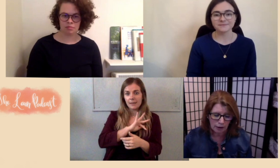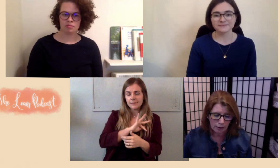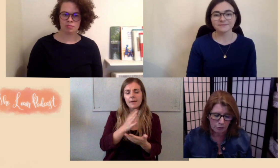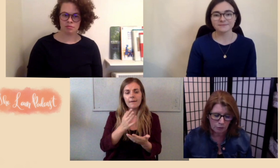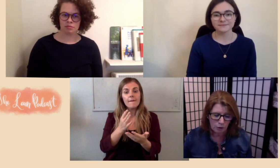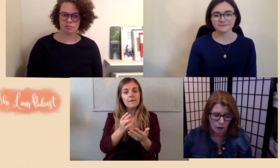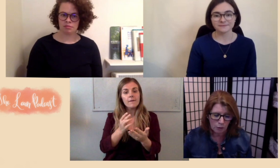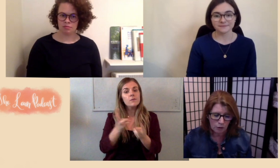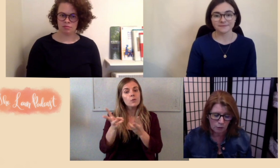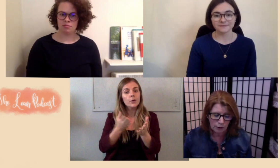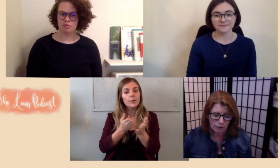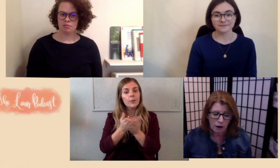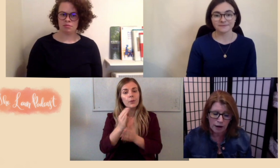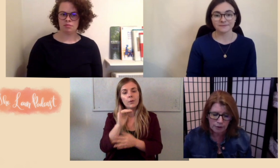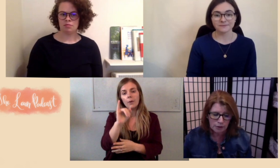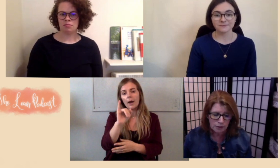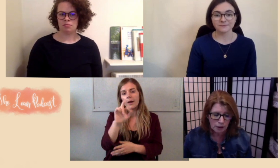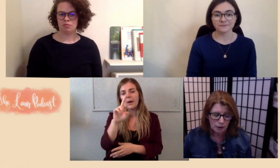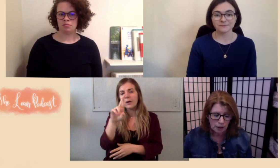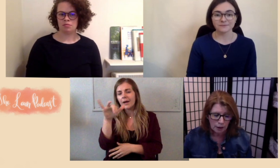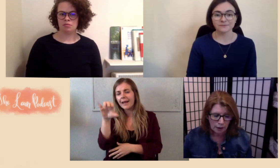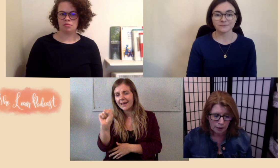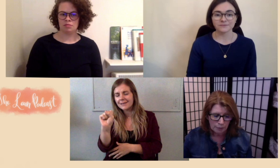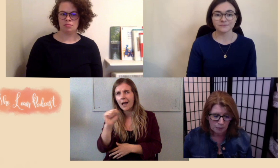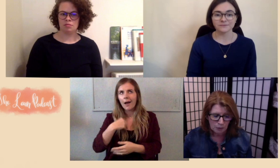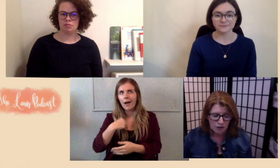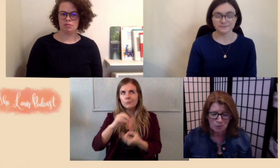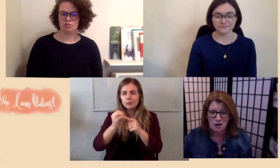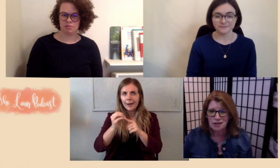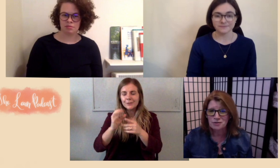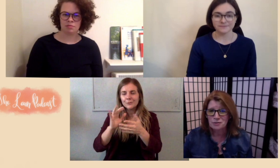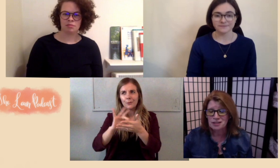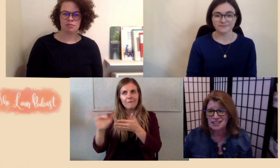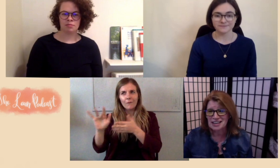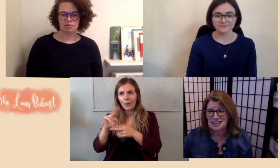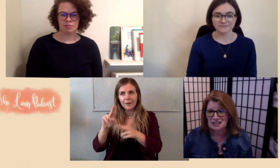which I'm trying to avoid saying lengthy names, cause someone's gonna have to interpret this,